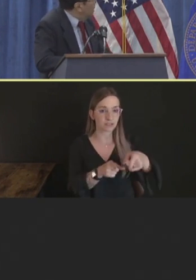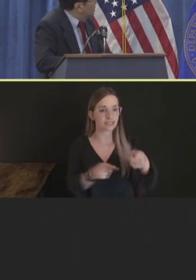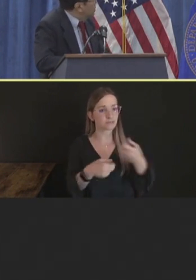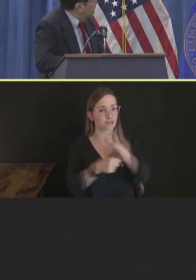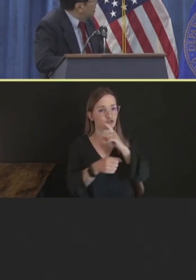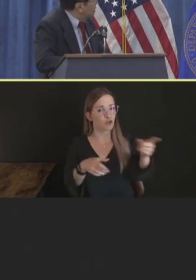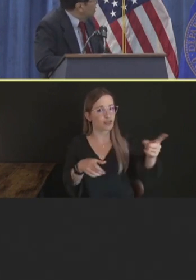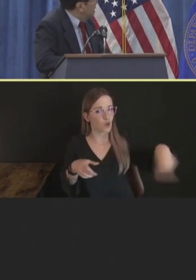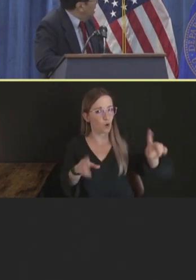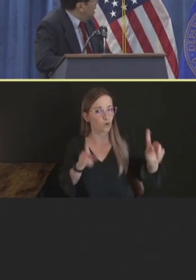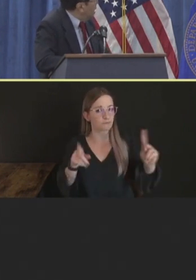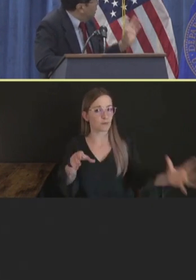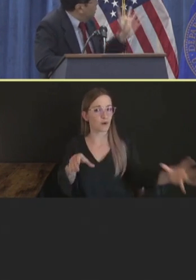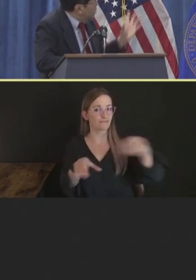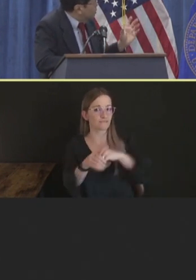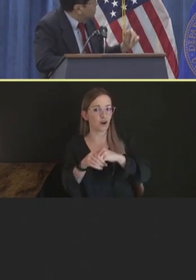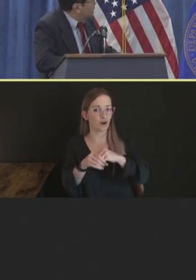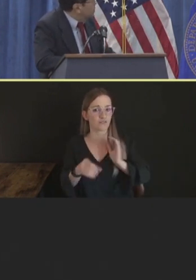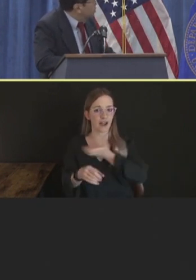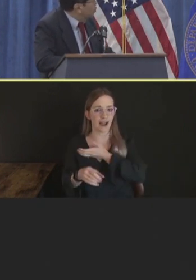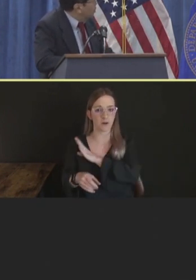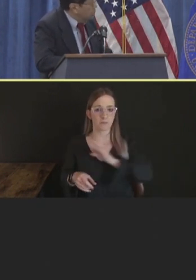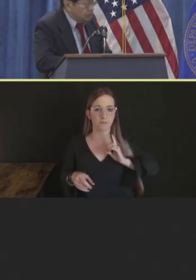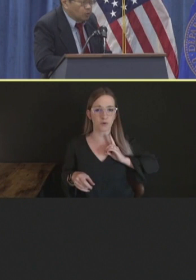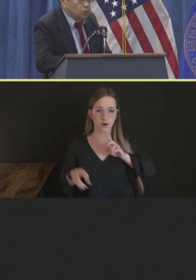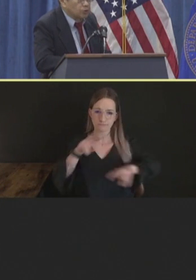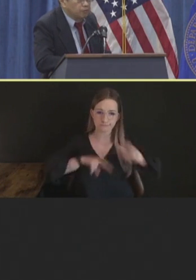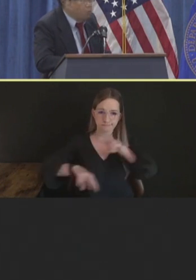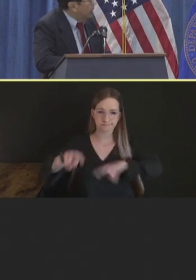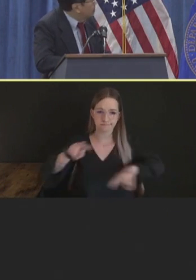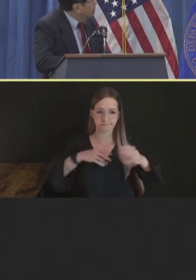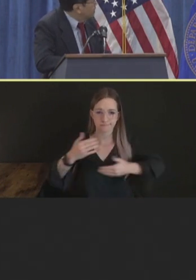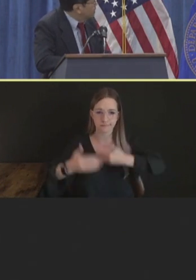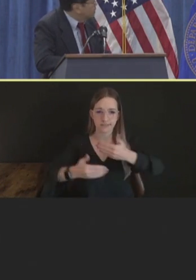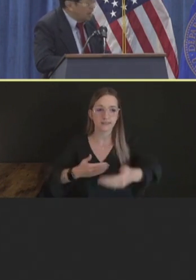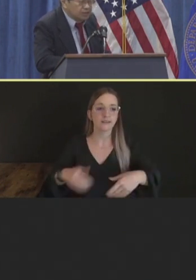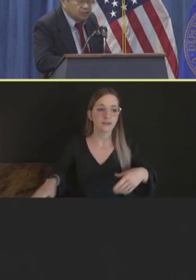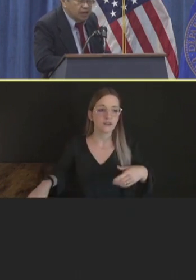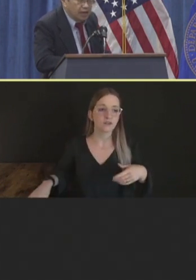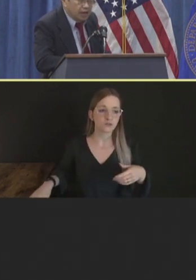And then, secondly -- and then I should say that so what we did was we have liaisons that